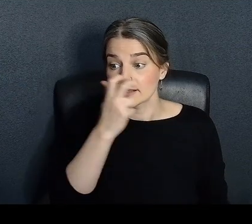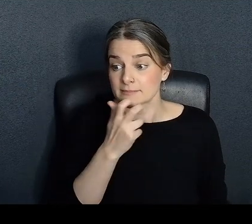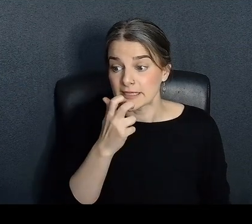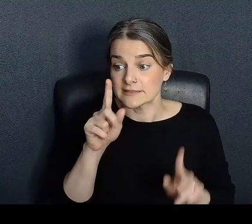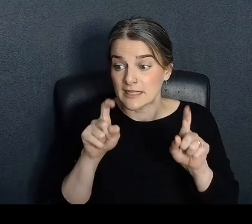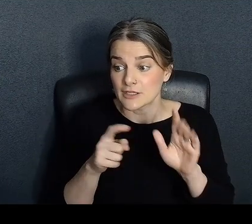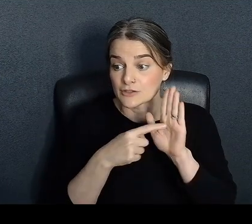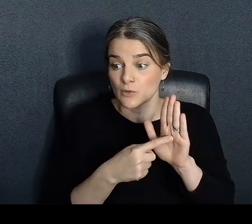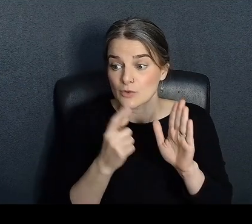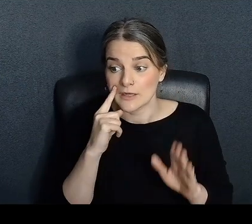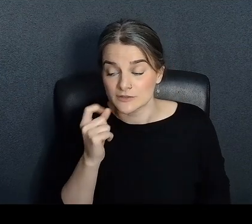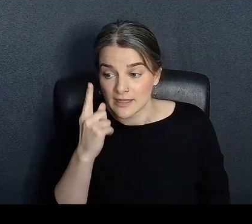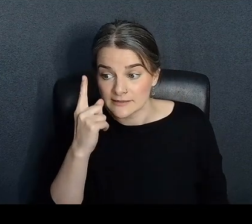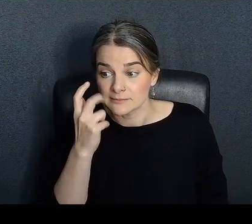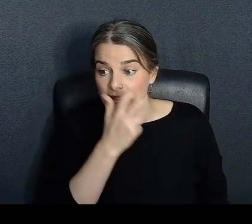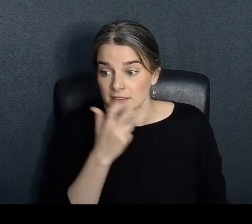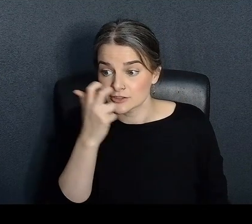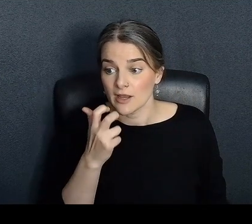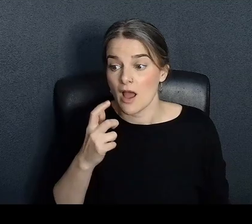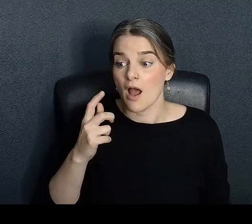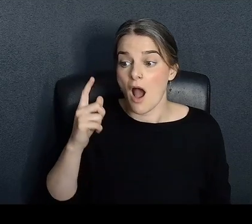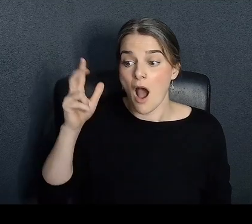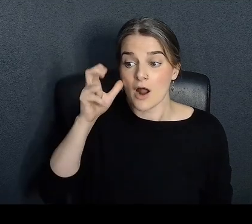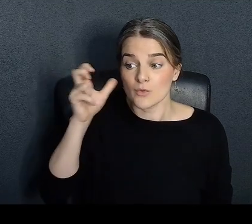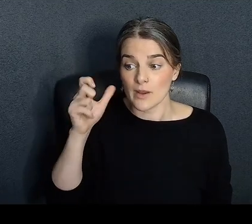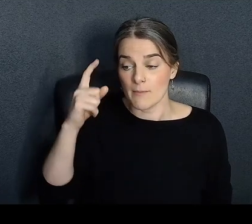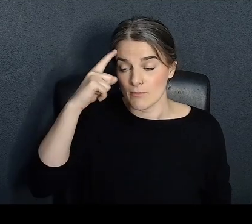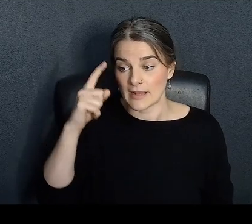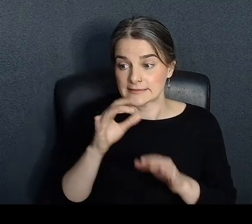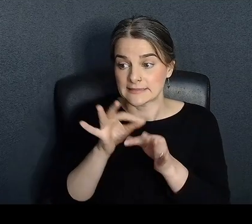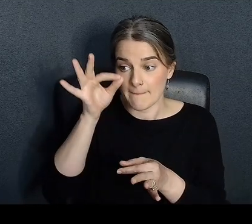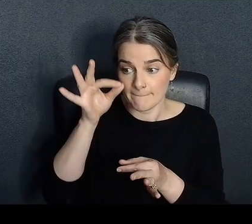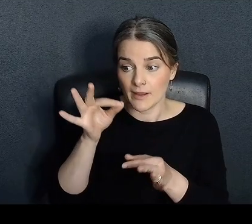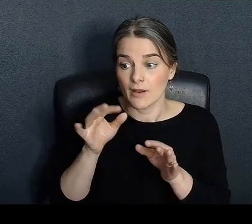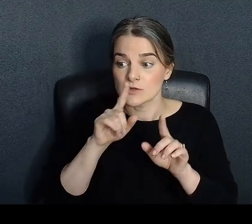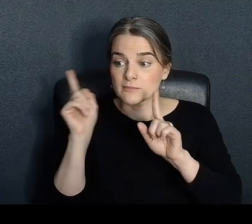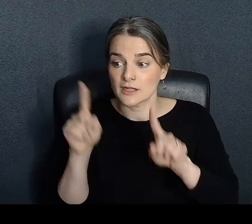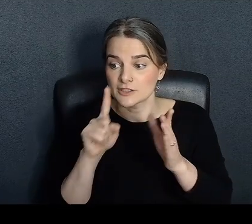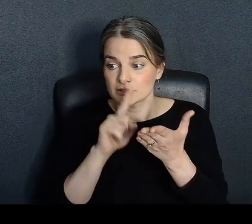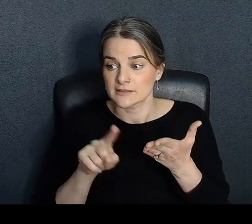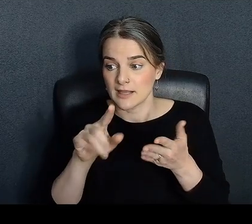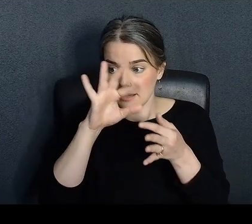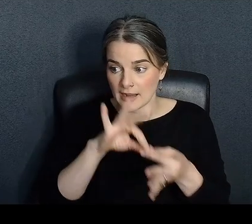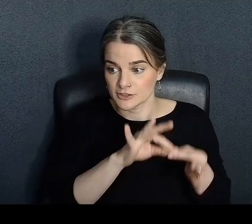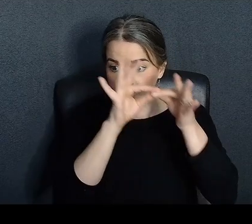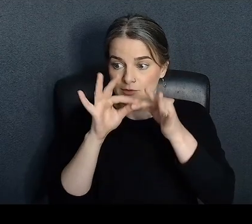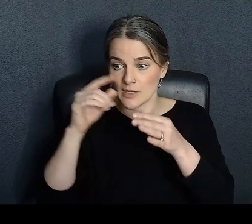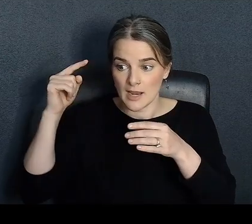It's a pretty good source for learning about things, medical diagnostic stuff.